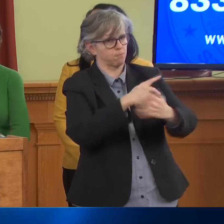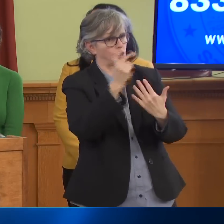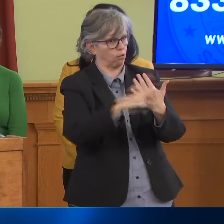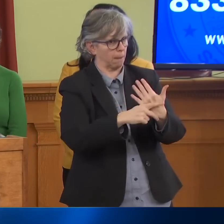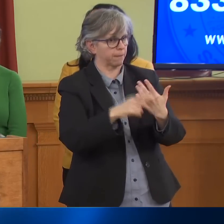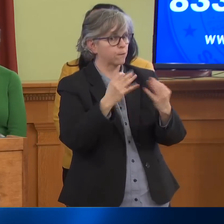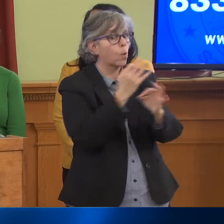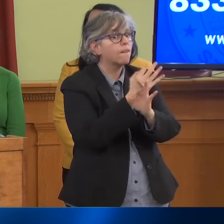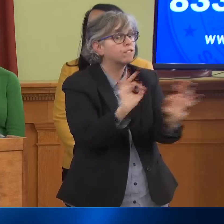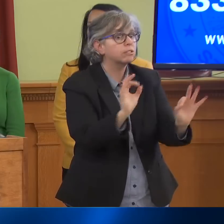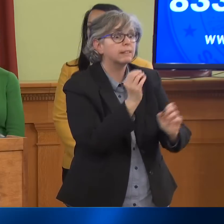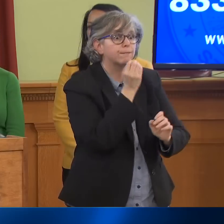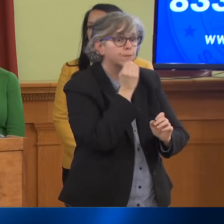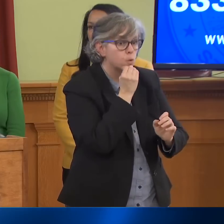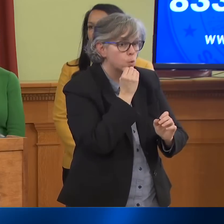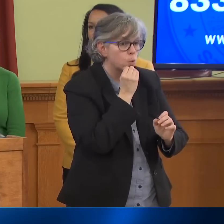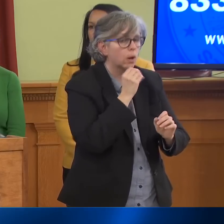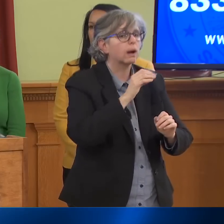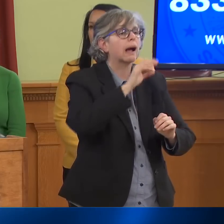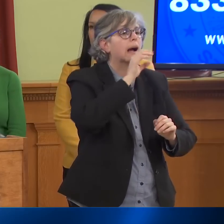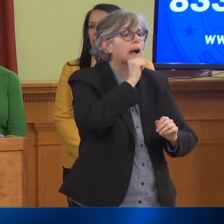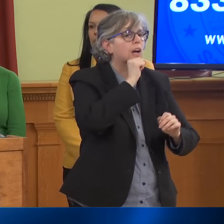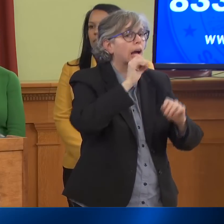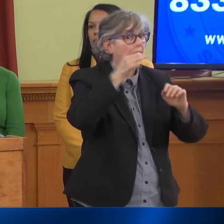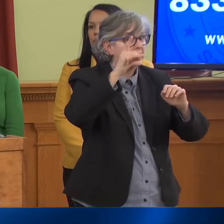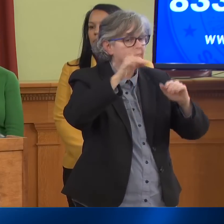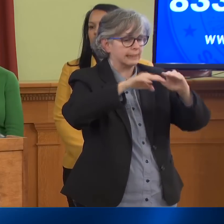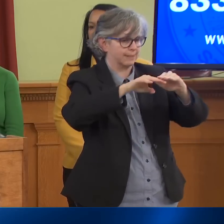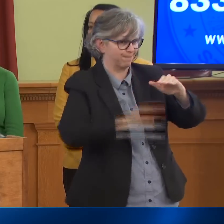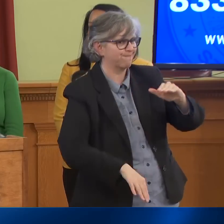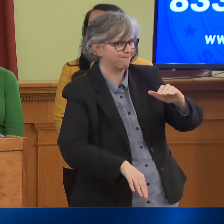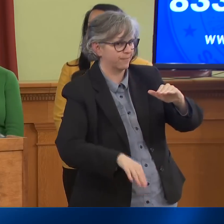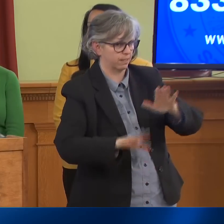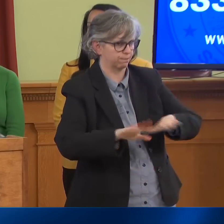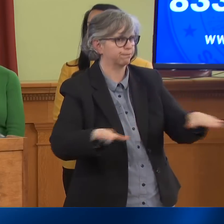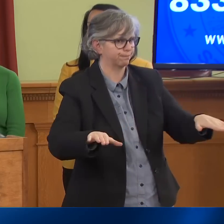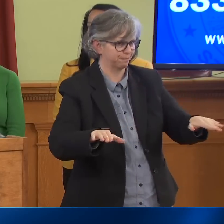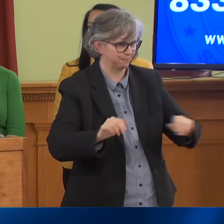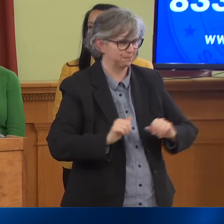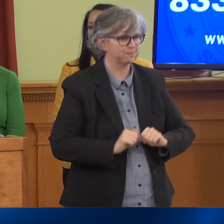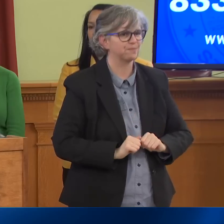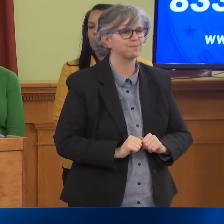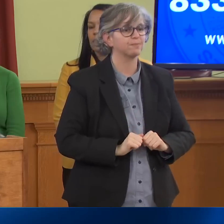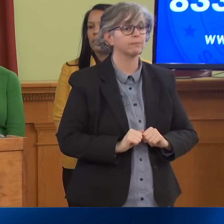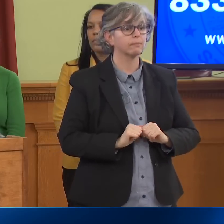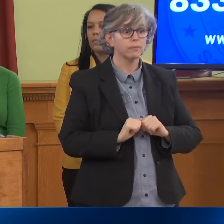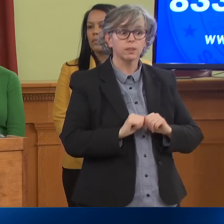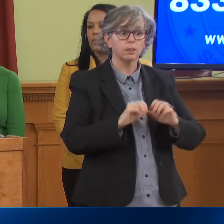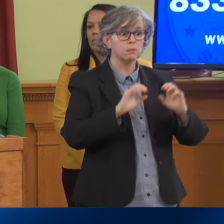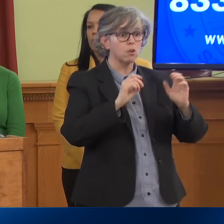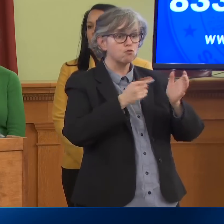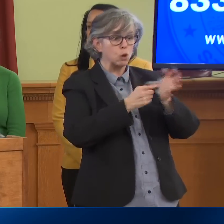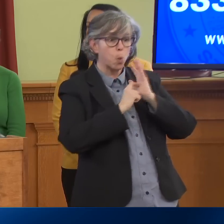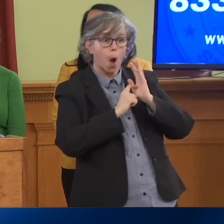FOOD. THIS WILL BE ADMINISTERED BY NONPROFITS AND BY OUR SCHOOLS, AND PRIMARILY BY OUR SCHOOLS. IN SOME CASES WE HAVE NONPROFIT COMMUNITY GROUPS INVOLVED IN